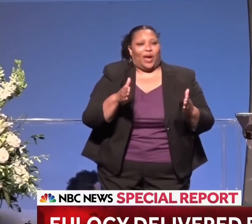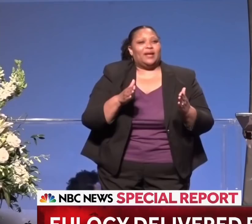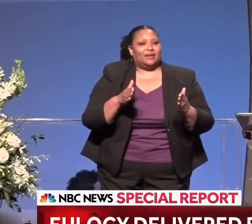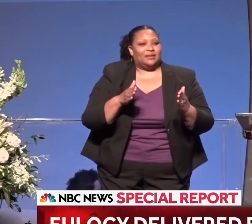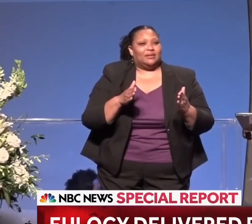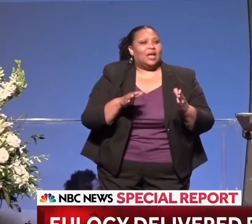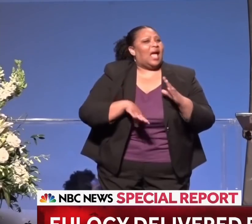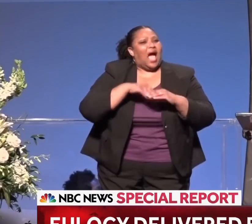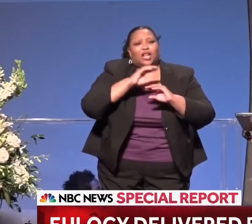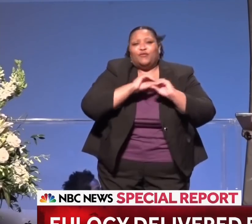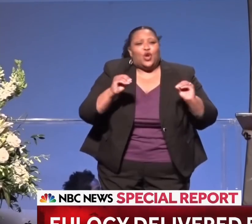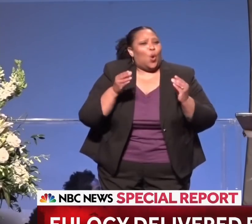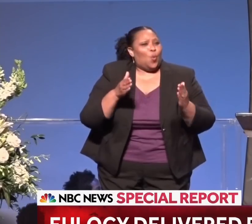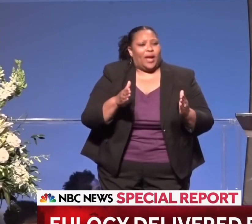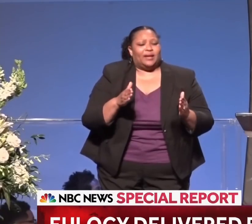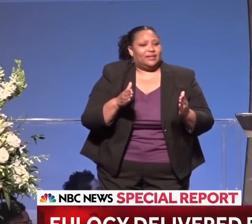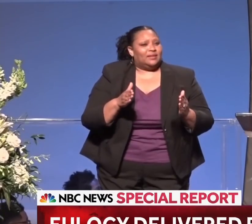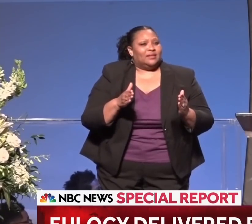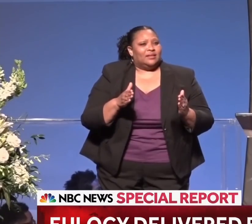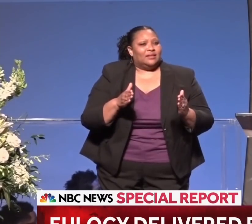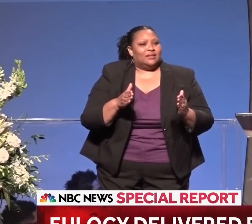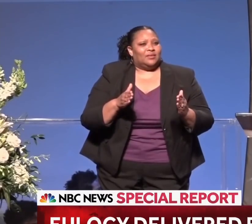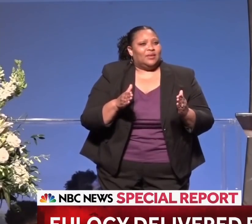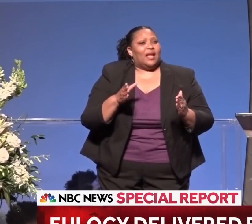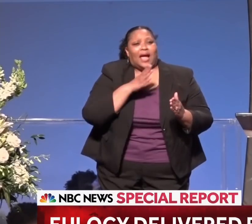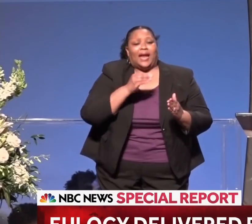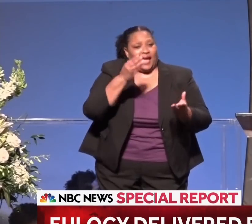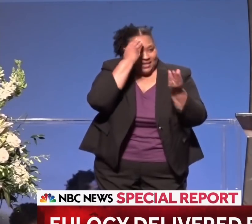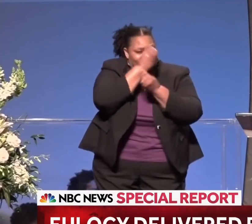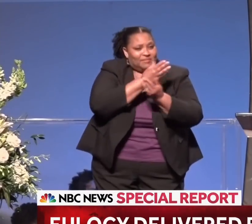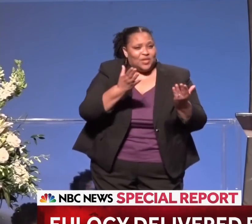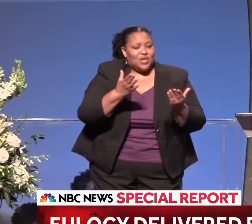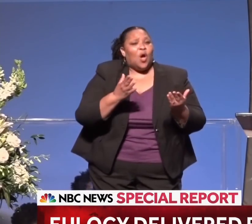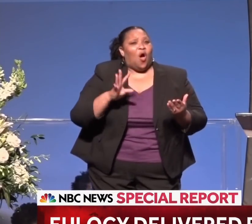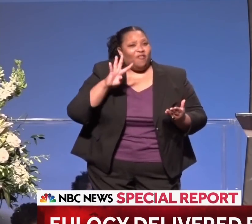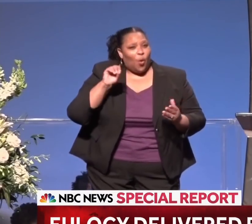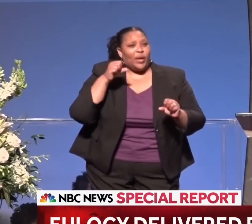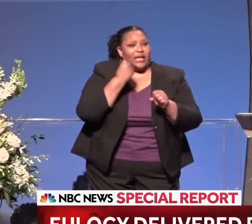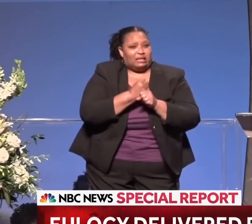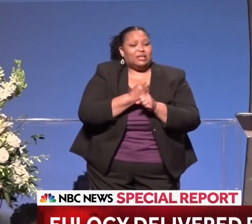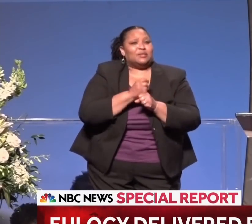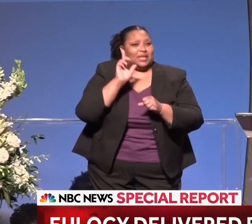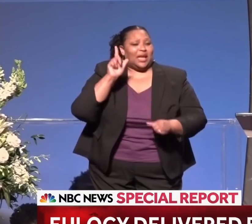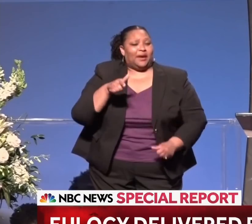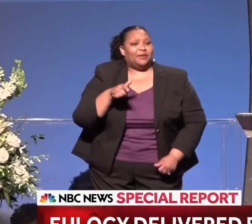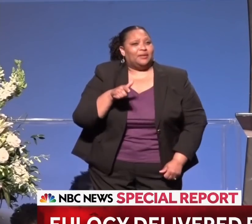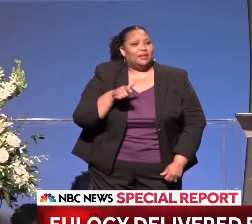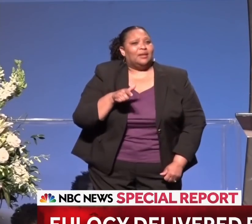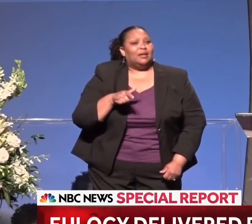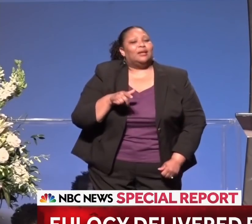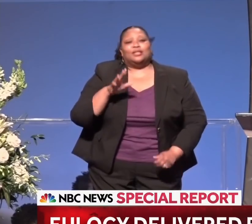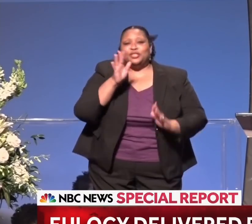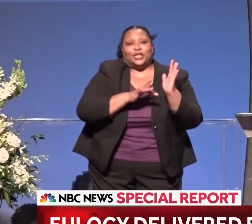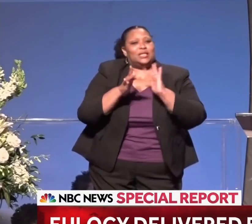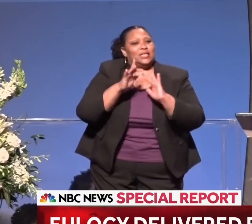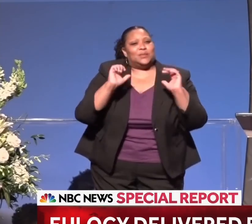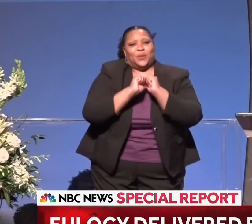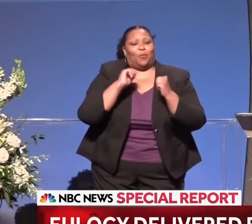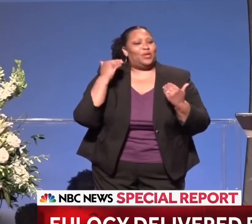BUT ALWAYS ON TIME. THE LORD WILL MAKE A WAY OUT OF NO WAY.